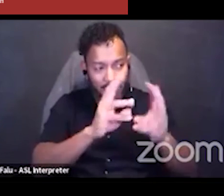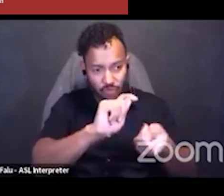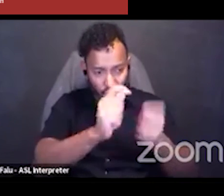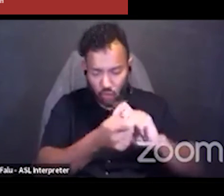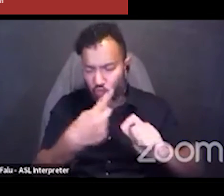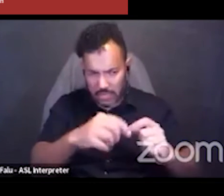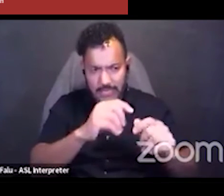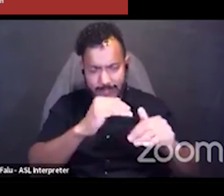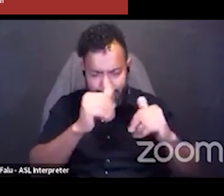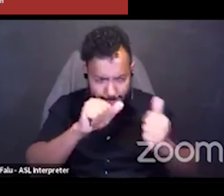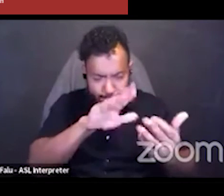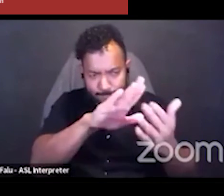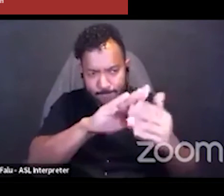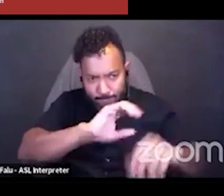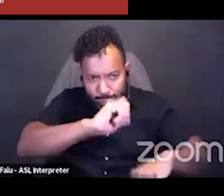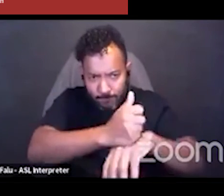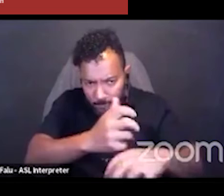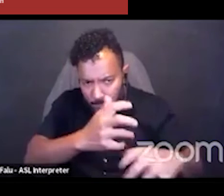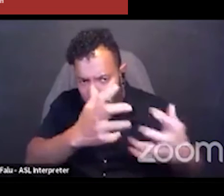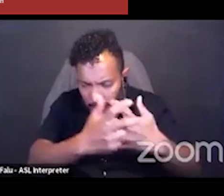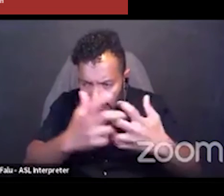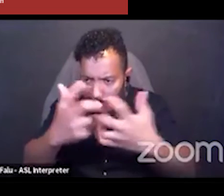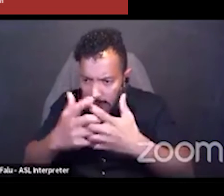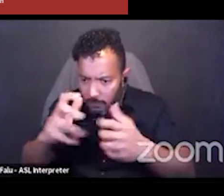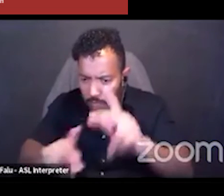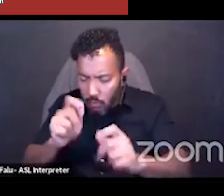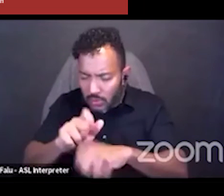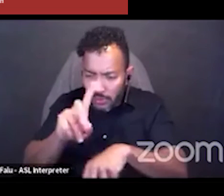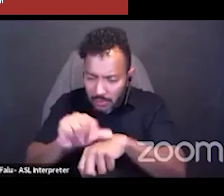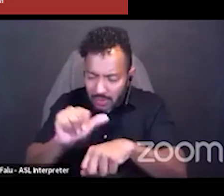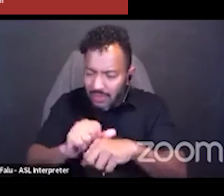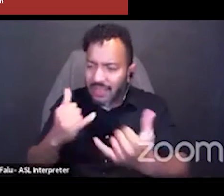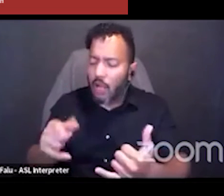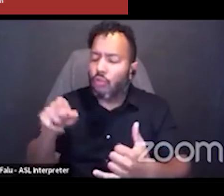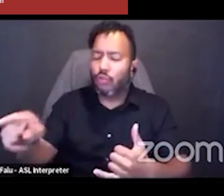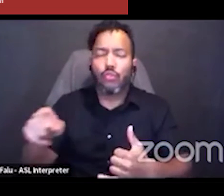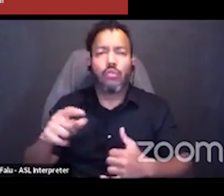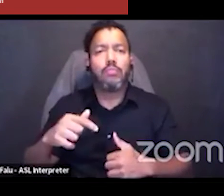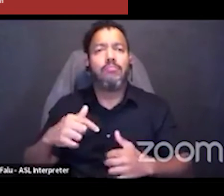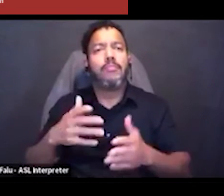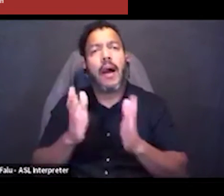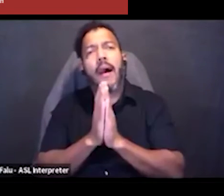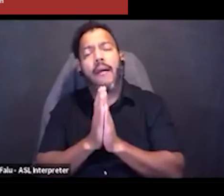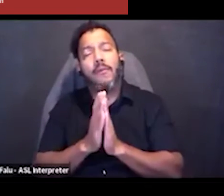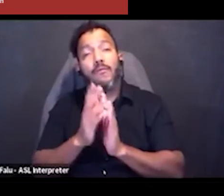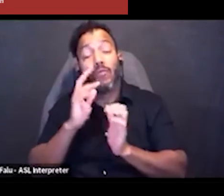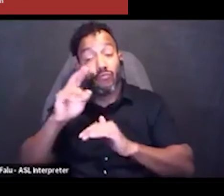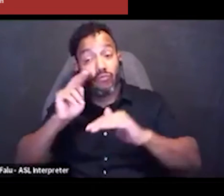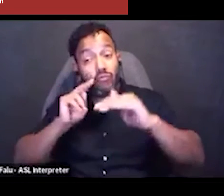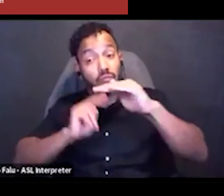to look like in the next ten years? What is the resilient future that you imagine?